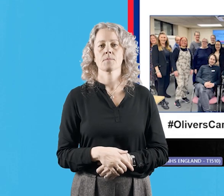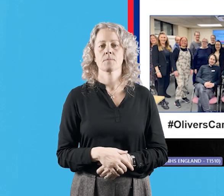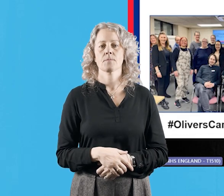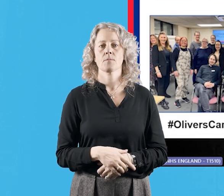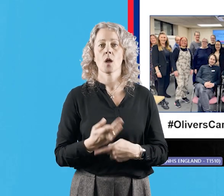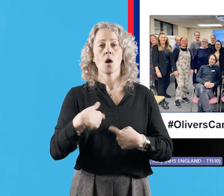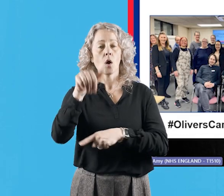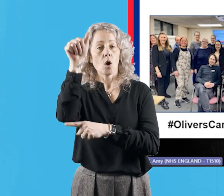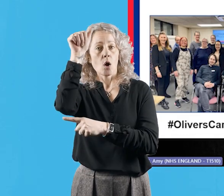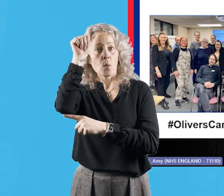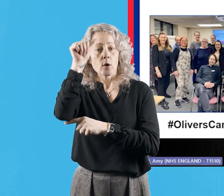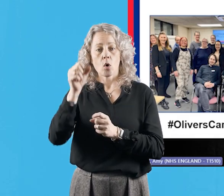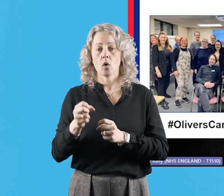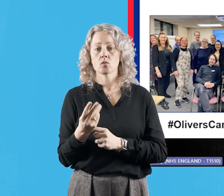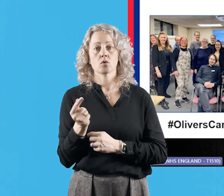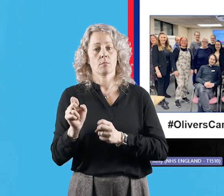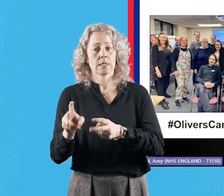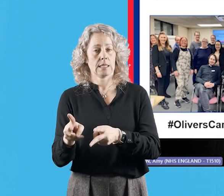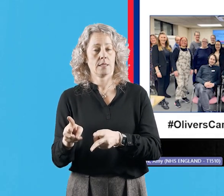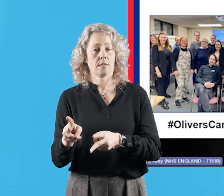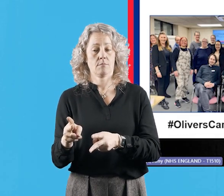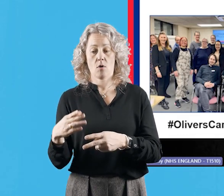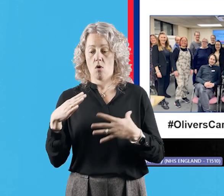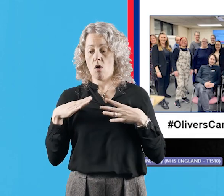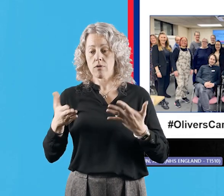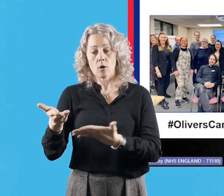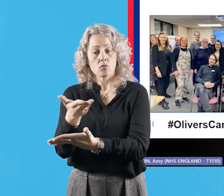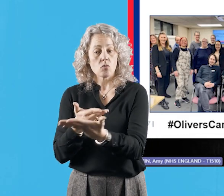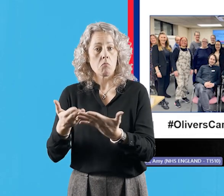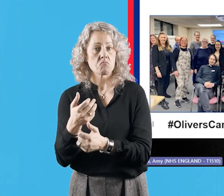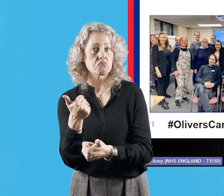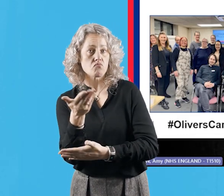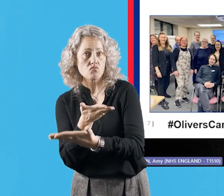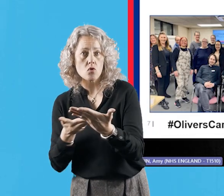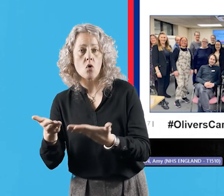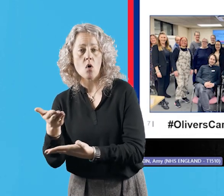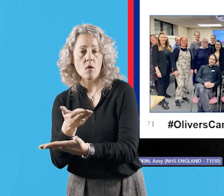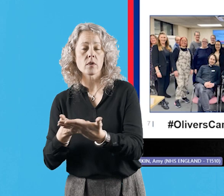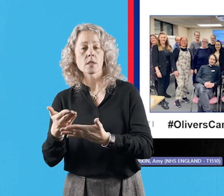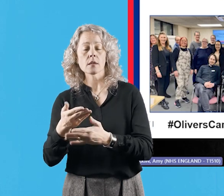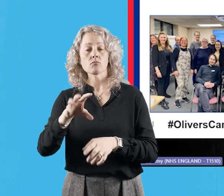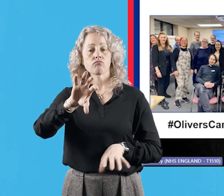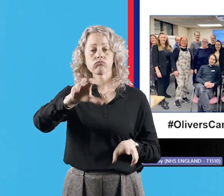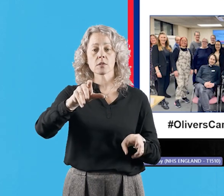Now we do know that in some of the systems that are already having those conversations and good conversations and regions